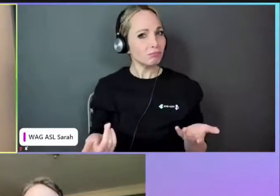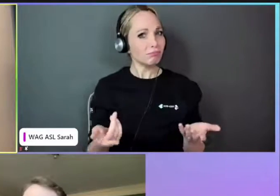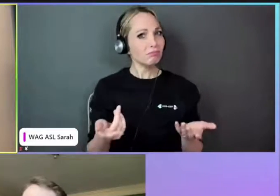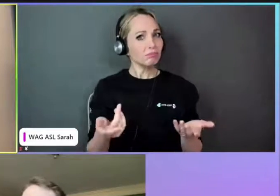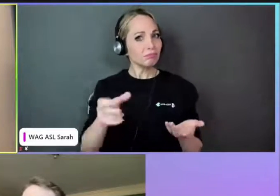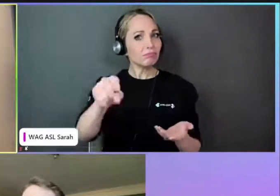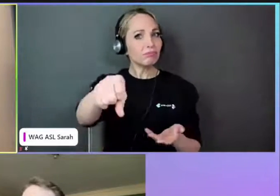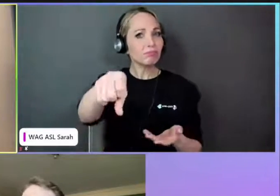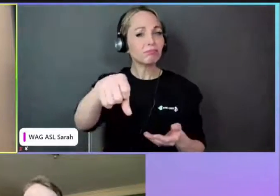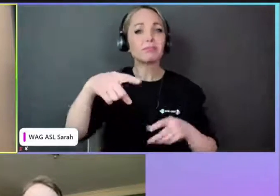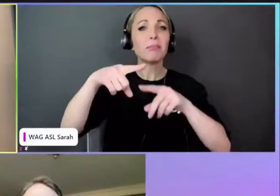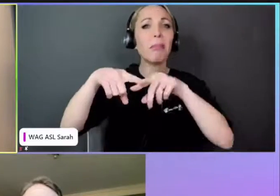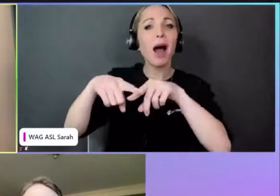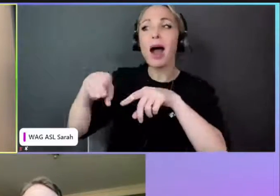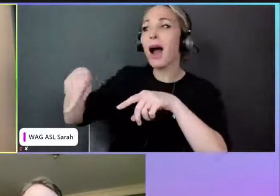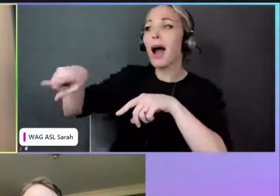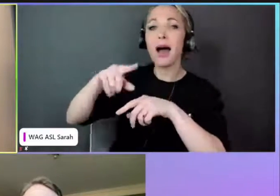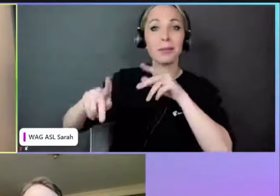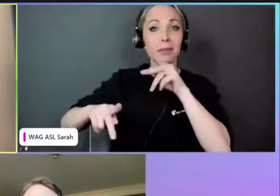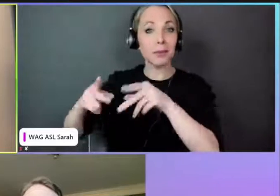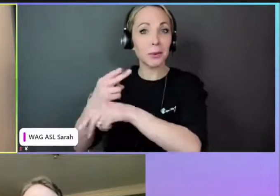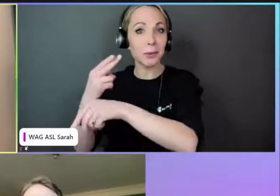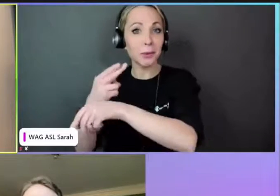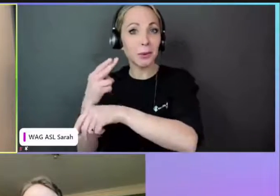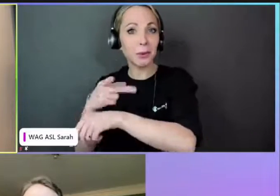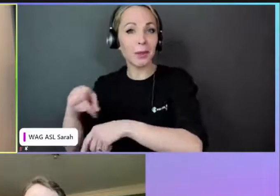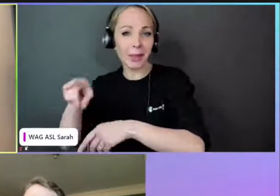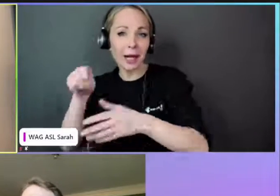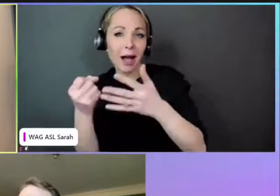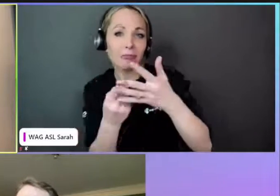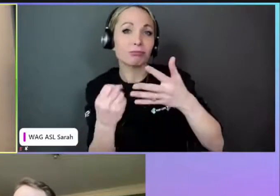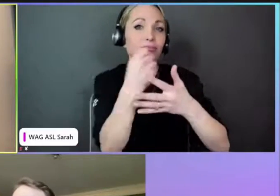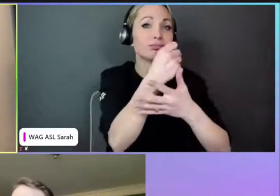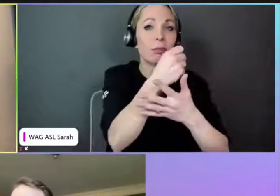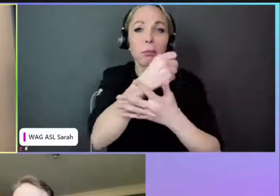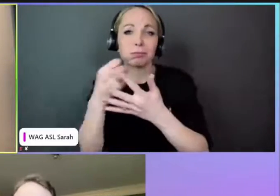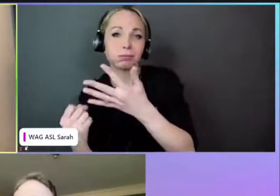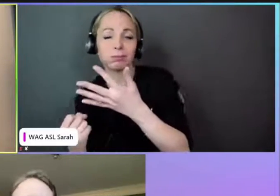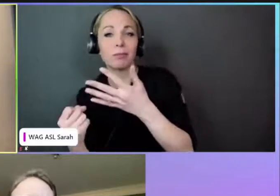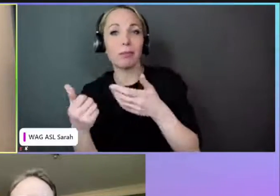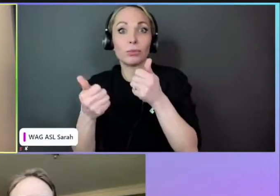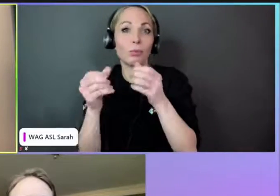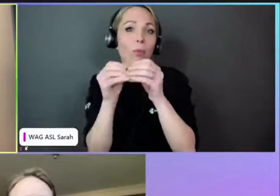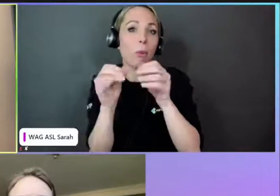any issues that are found within the Developer Hub. I know in accessibility data specifically,